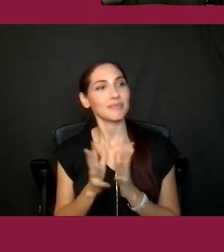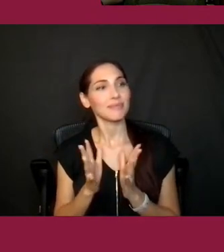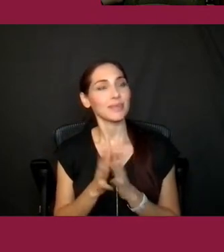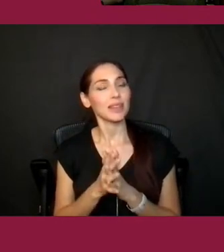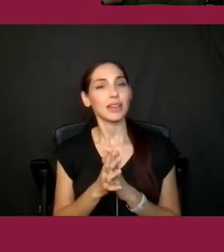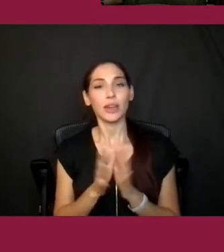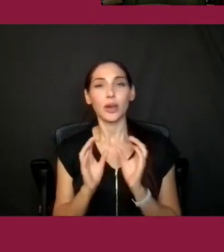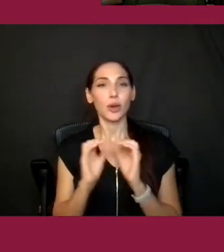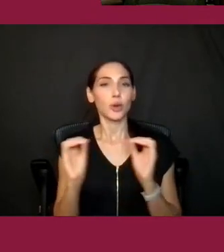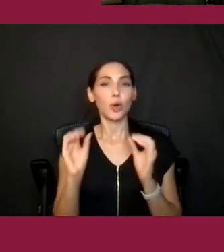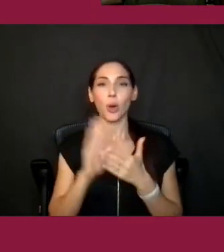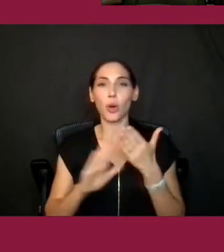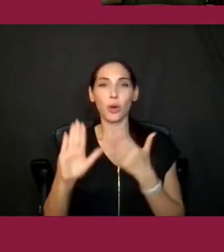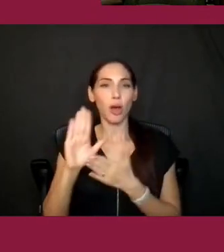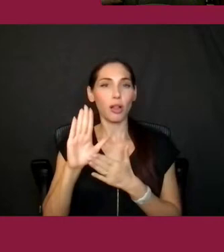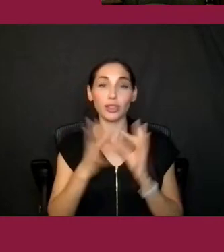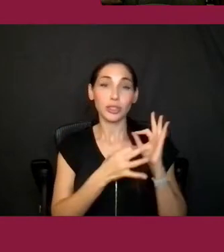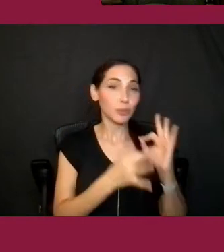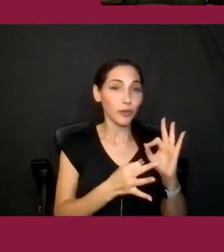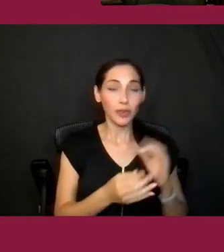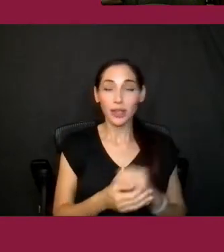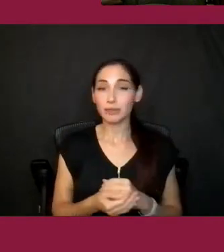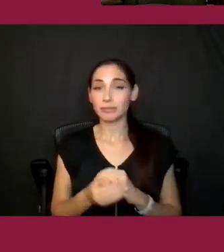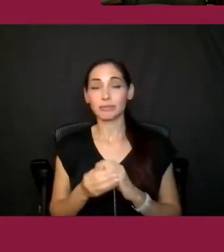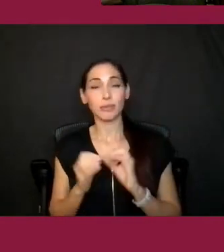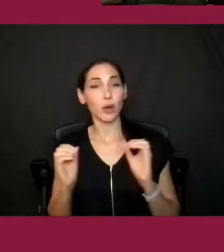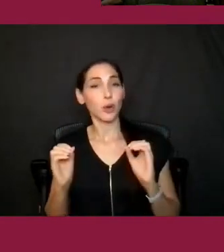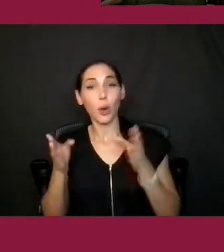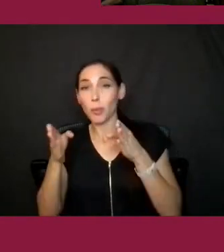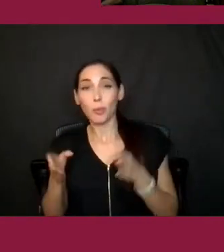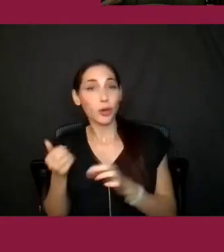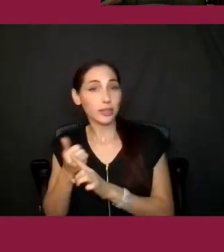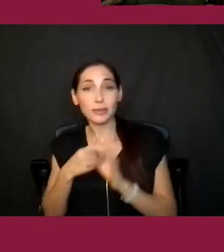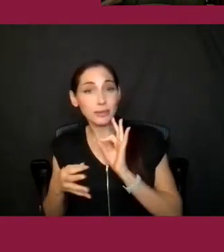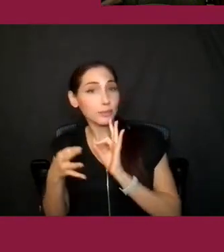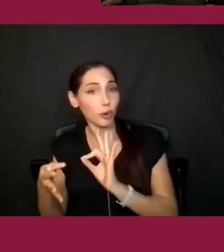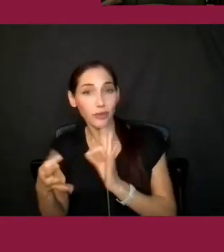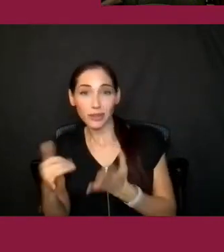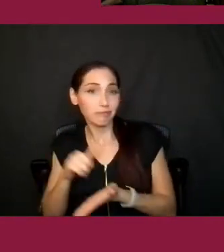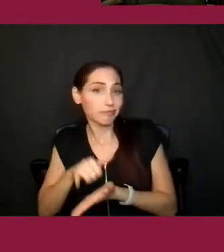is perfect, no person is perfect, and the way we treat each other is very important.